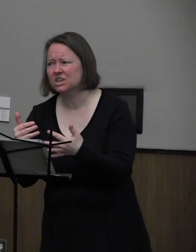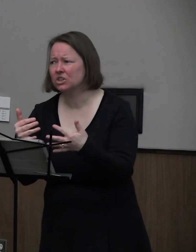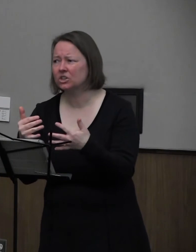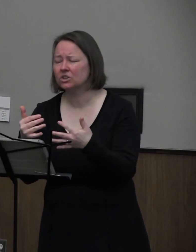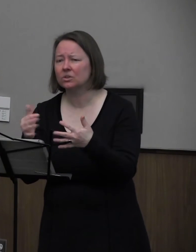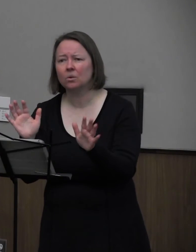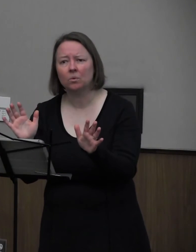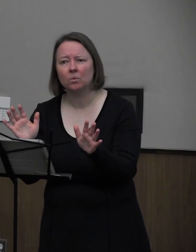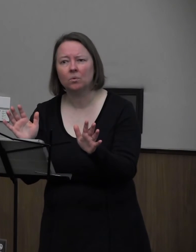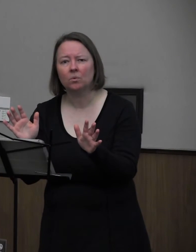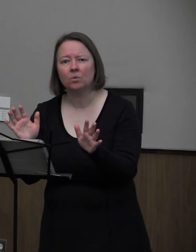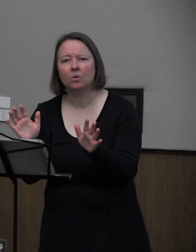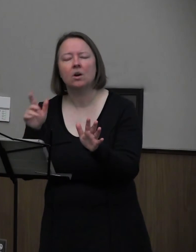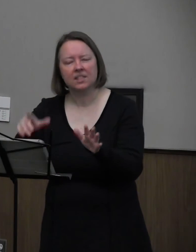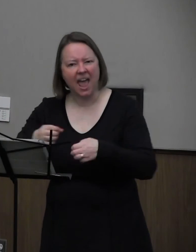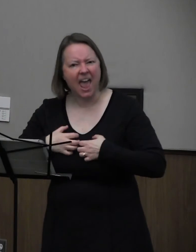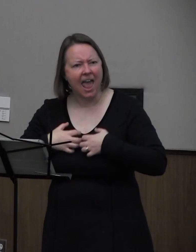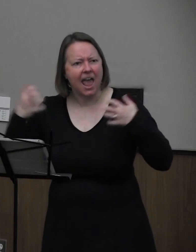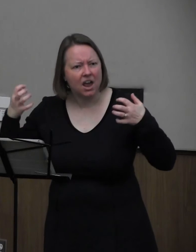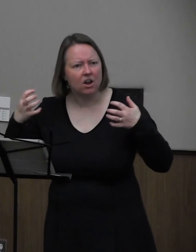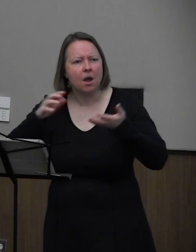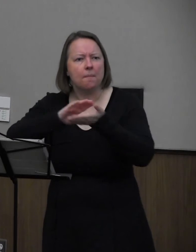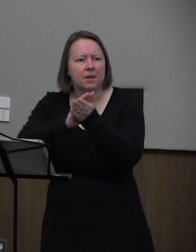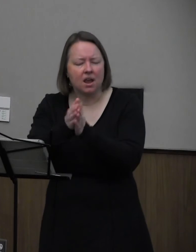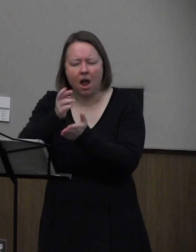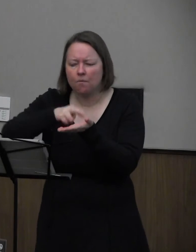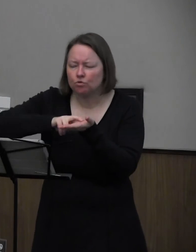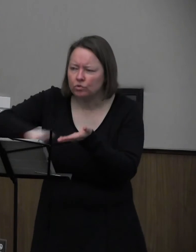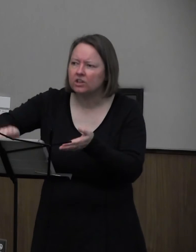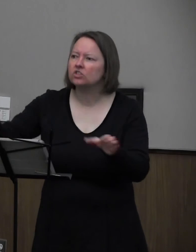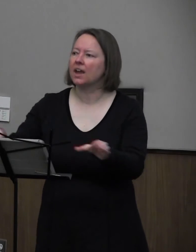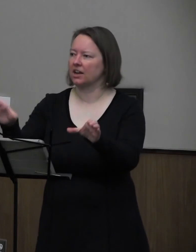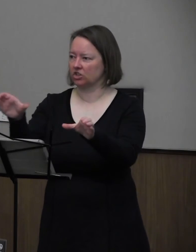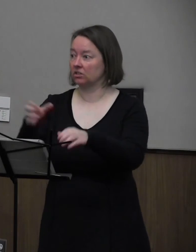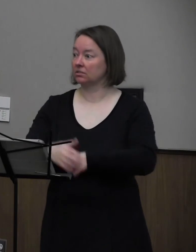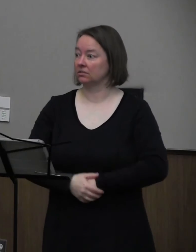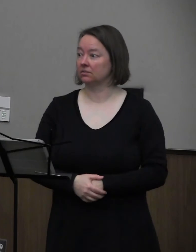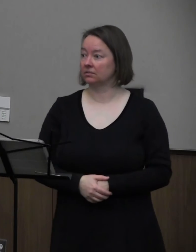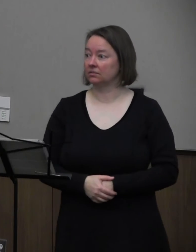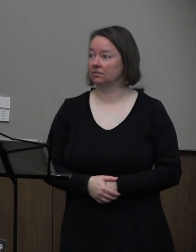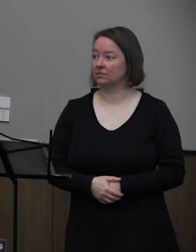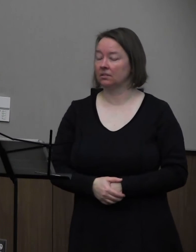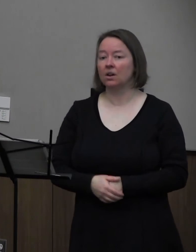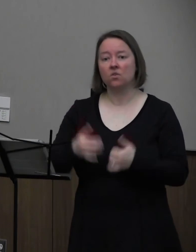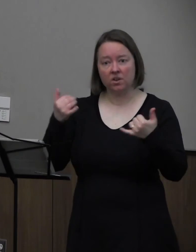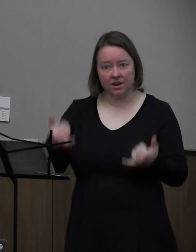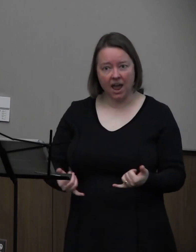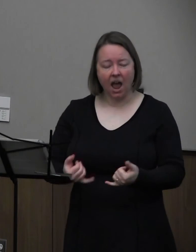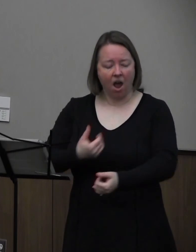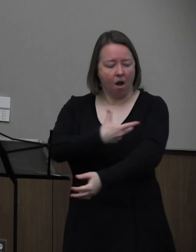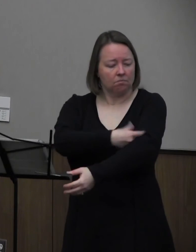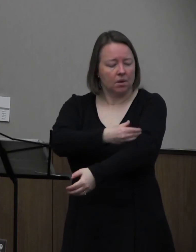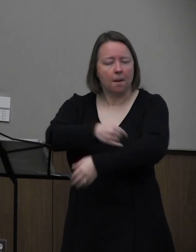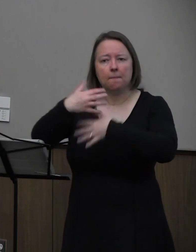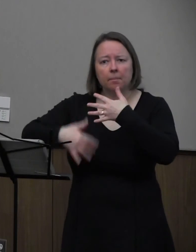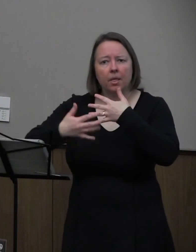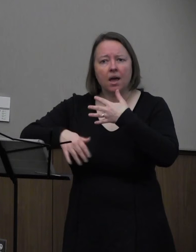But let's channel that anger into righteous action. Right now there's a blood drive going on in Heather's name.